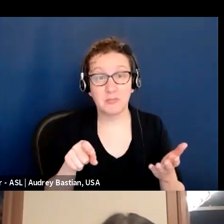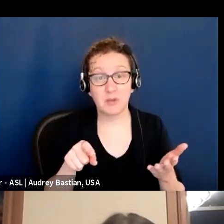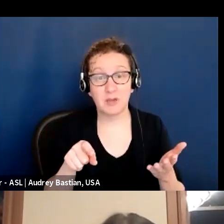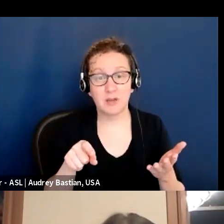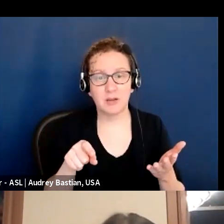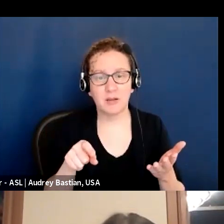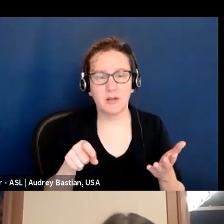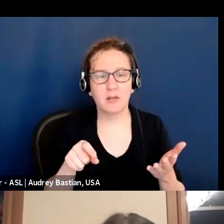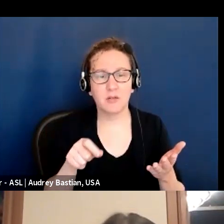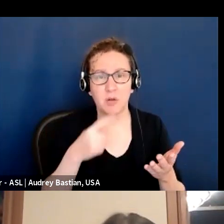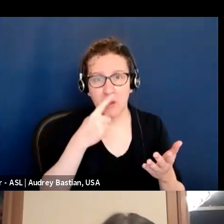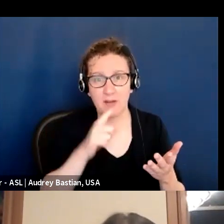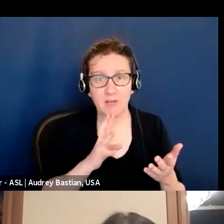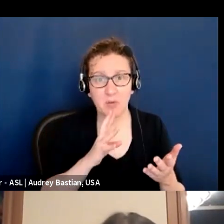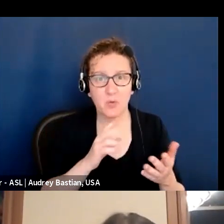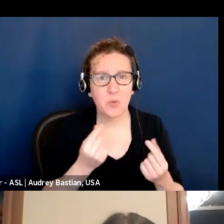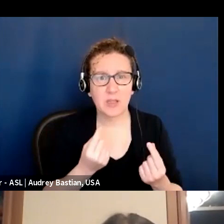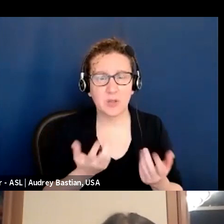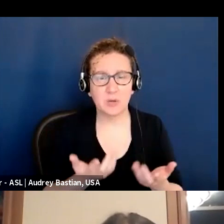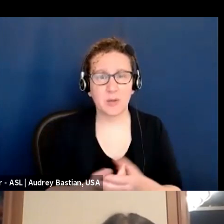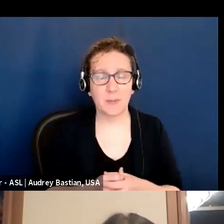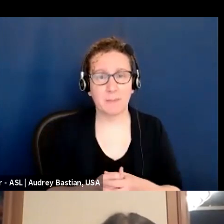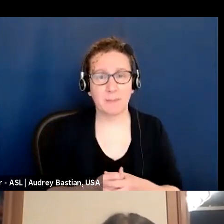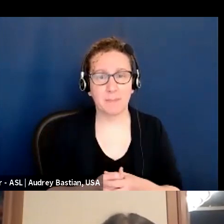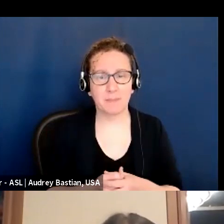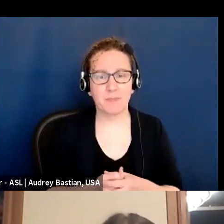So what should we do? >> JOHILENY MERAN: Yes. I was